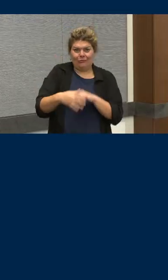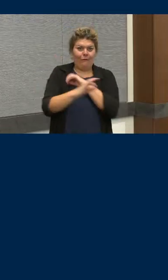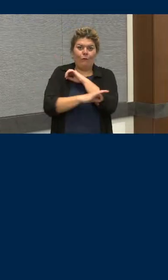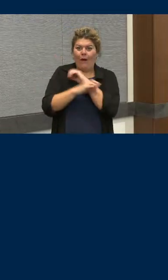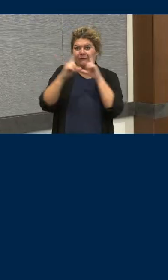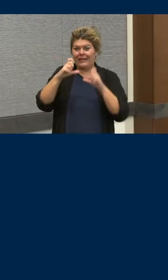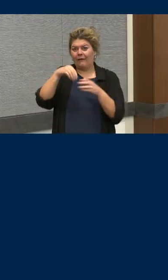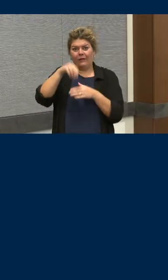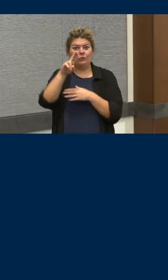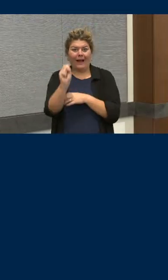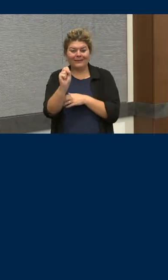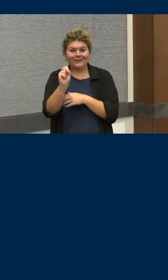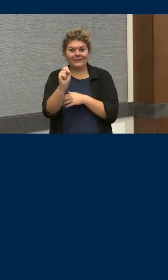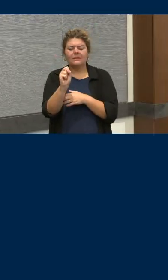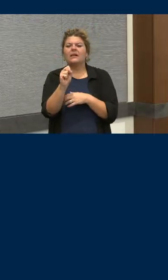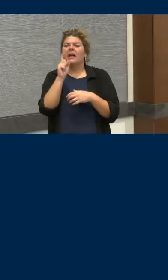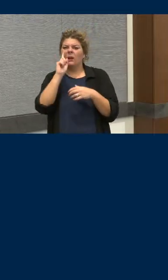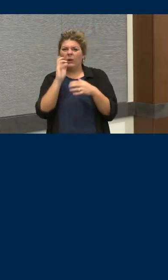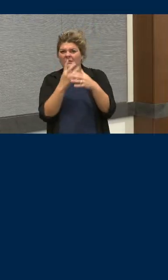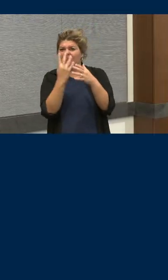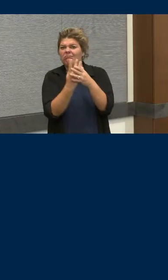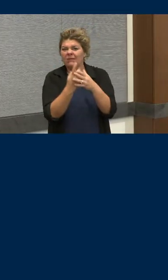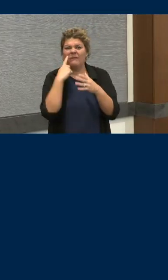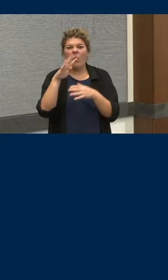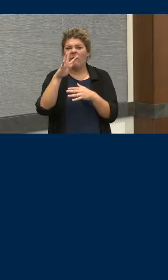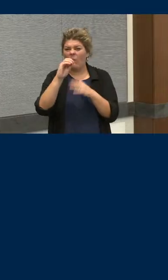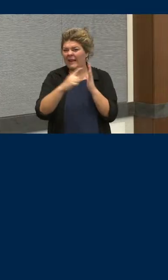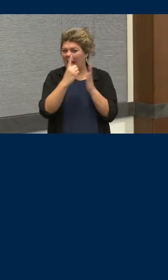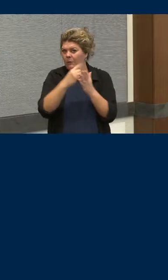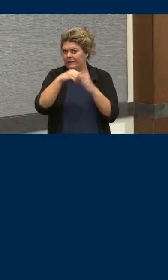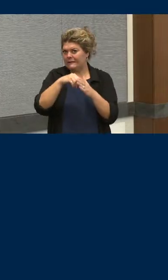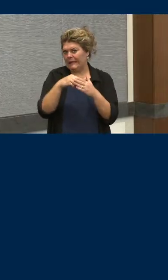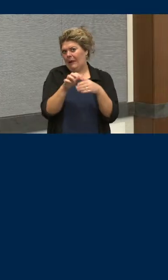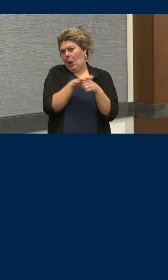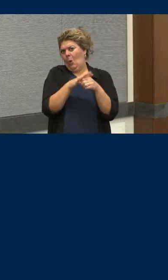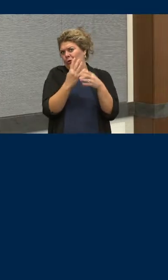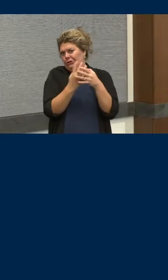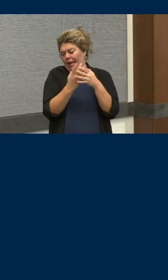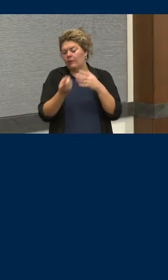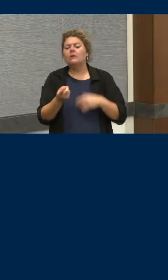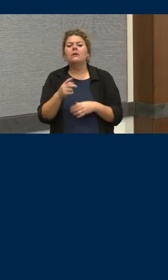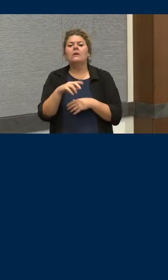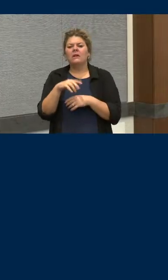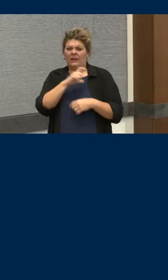hours in a local jail, Frank was questioned by police officers